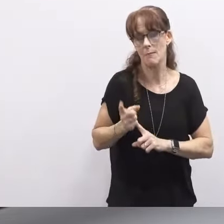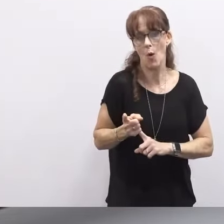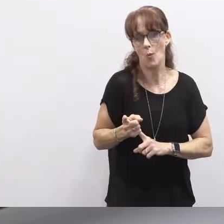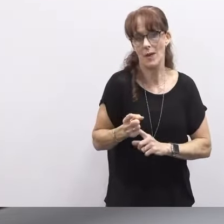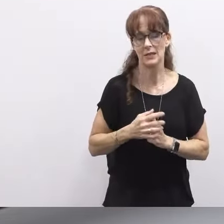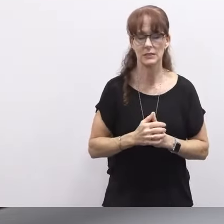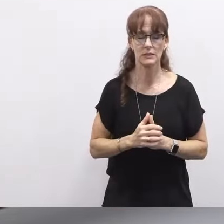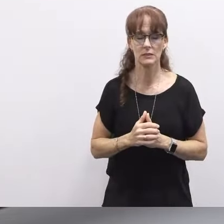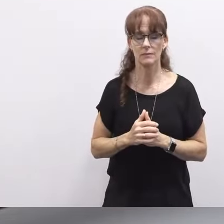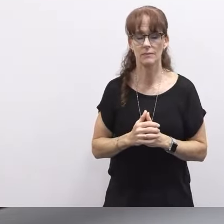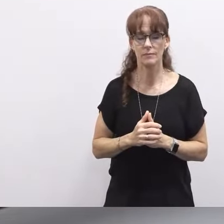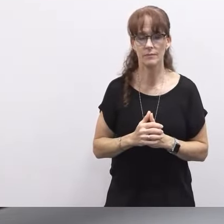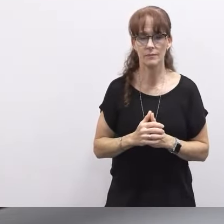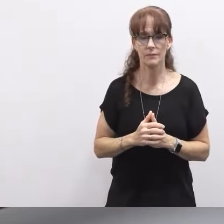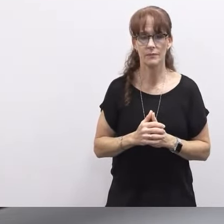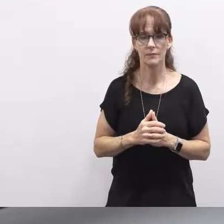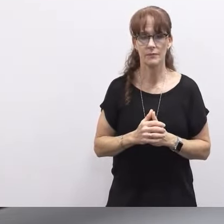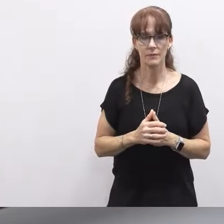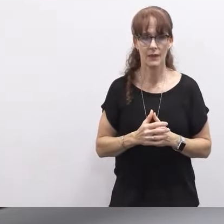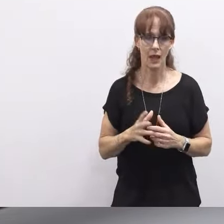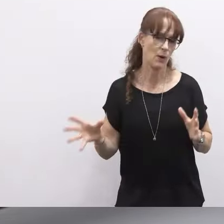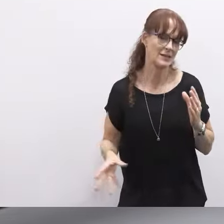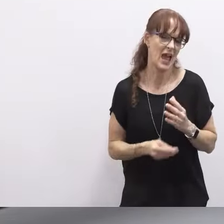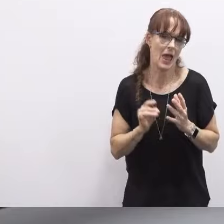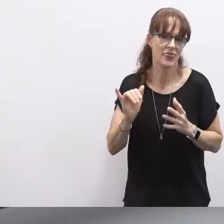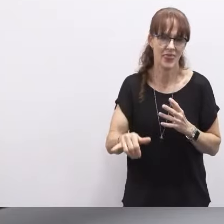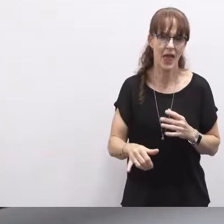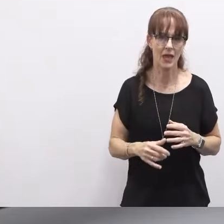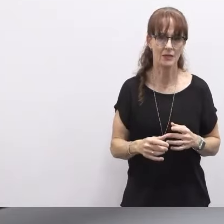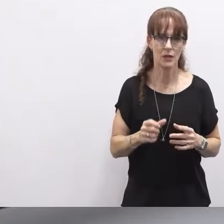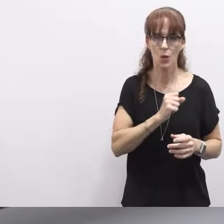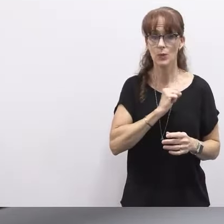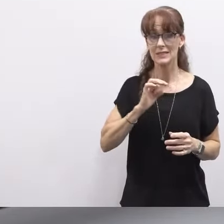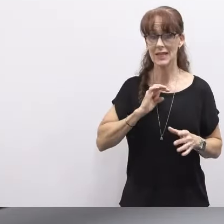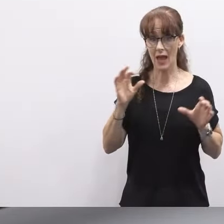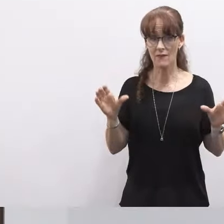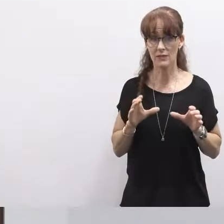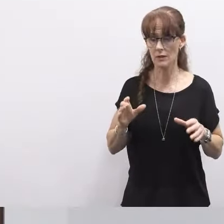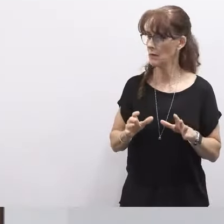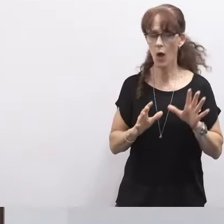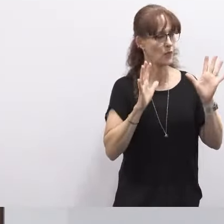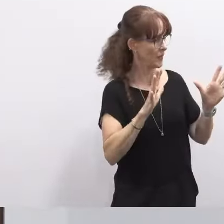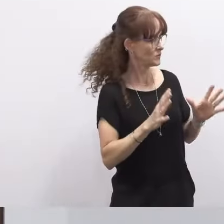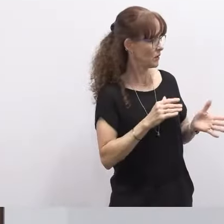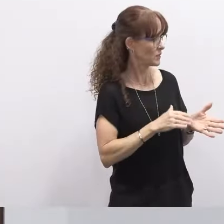And so I just like to add that in terms of what staff has done. That's great, Dr. Baker. And that's what I'm talking about